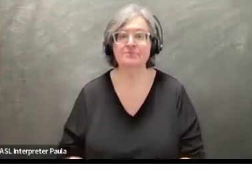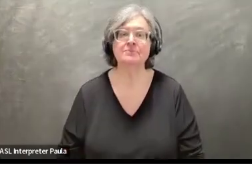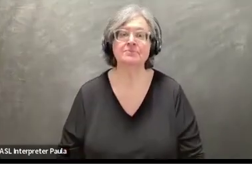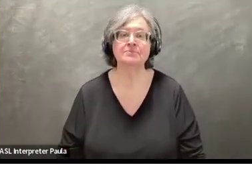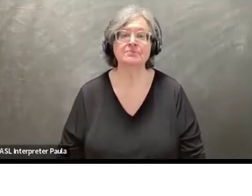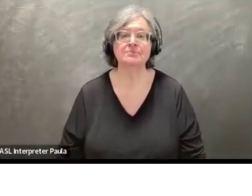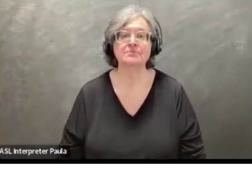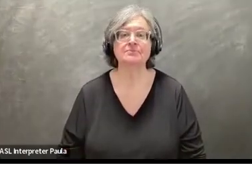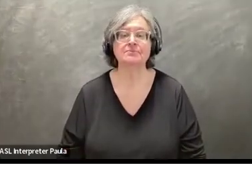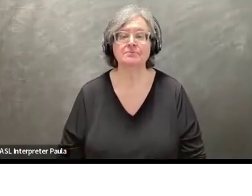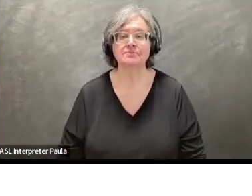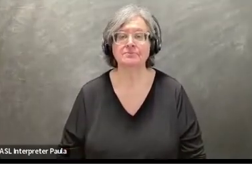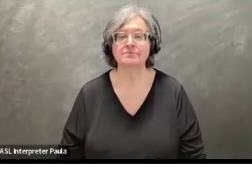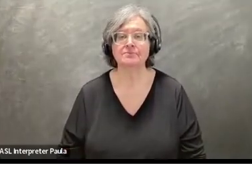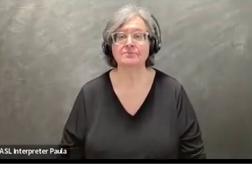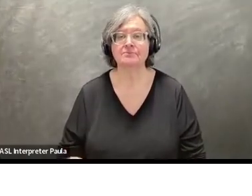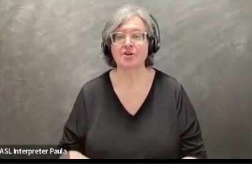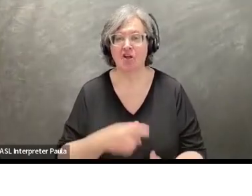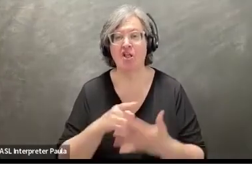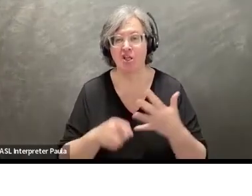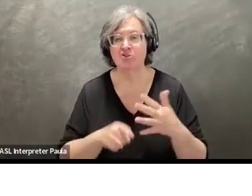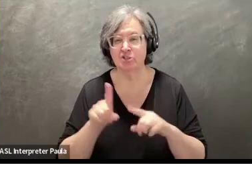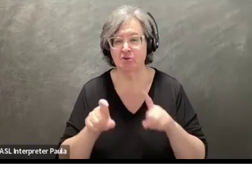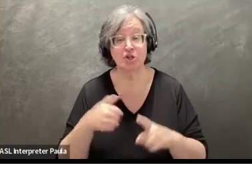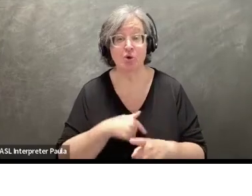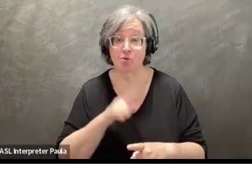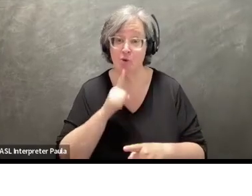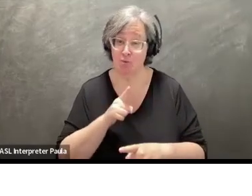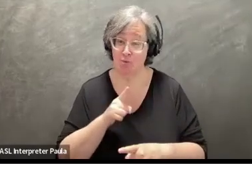that concludes the poll. And we really appreciate your response